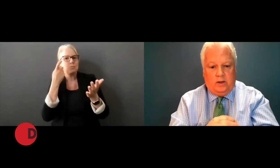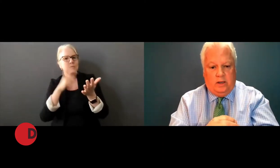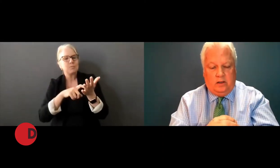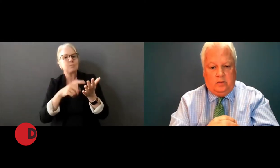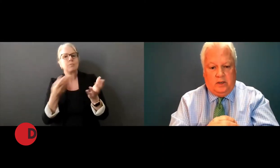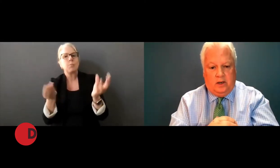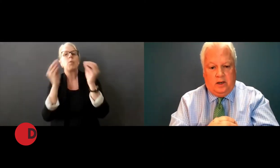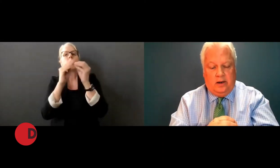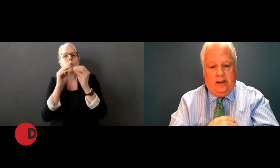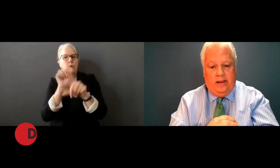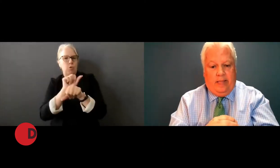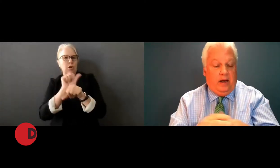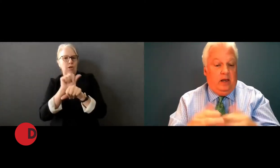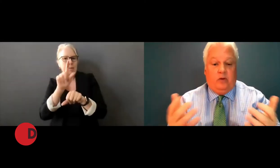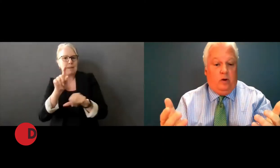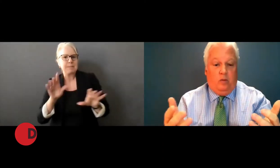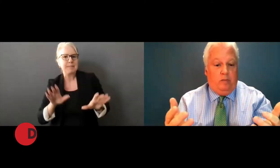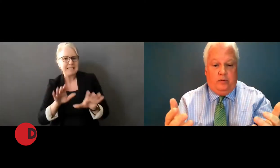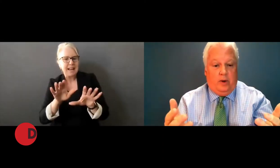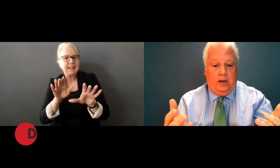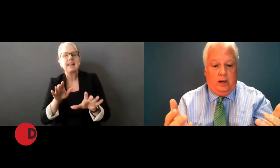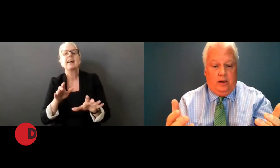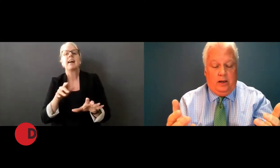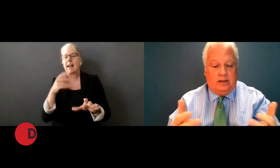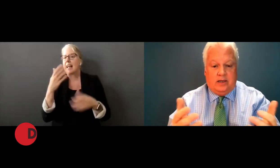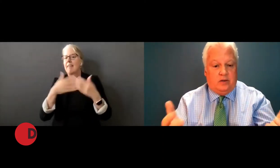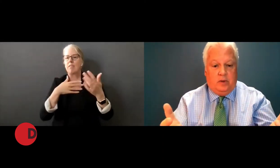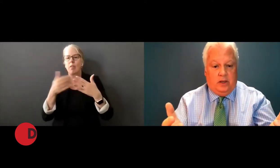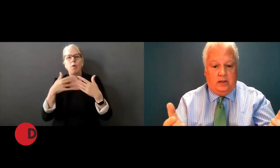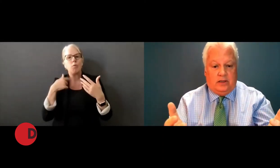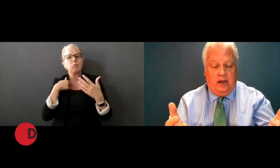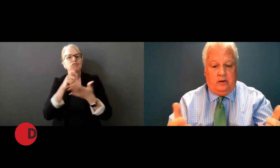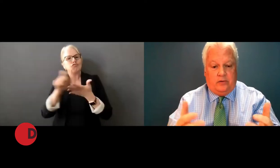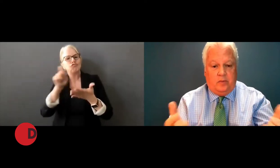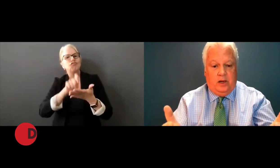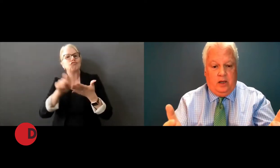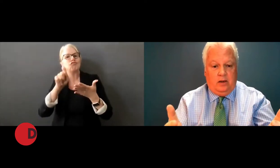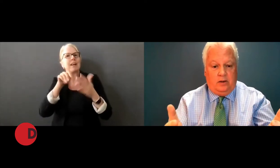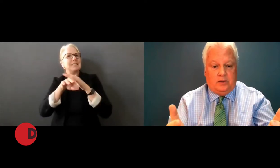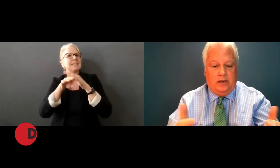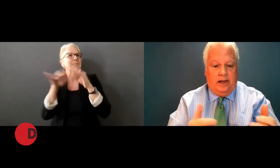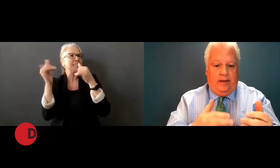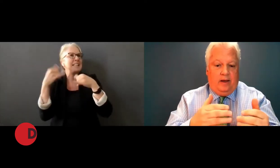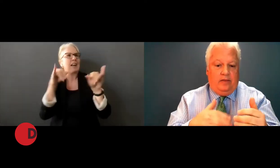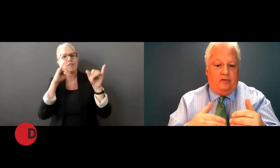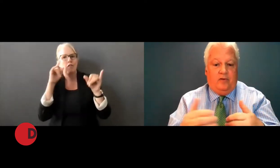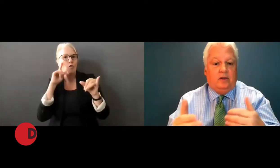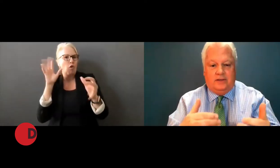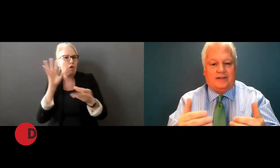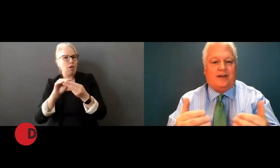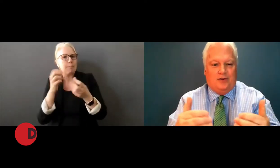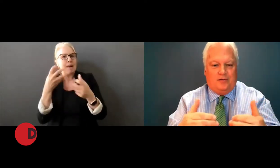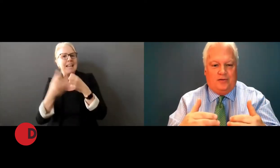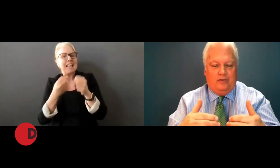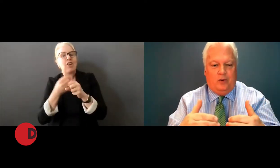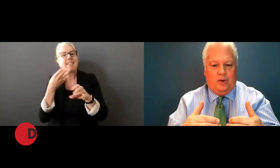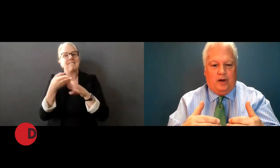I recognize that more work must be done, even though we have written on accessibility standards for many years,